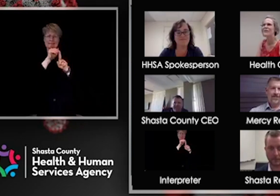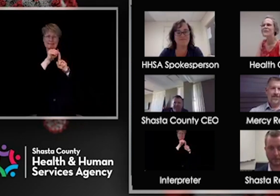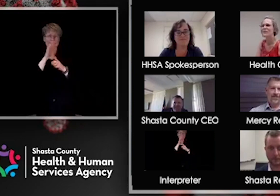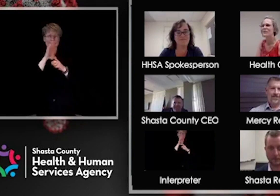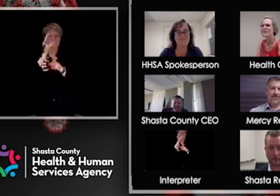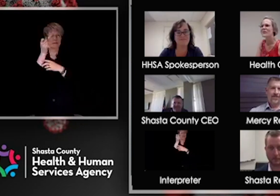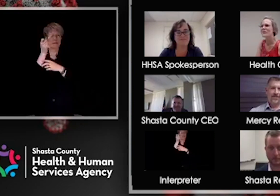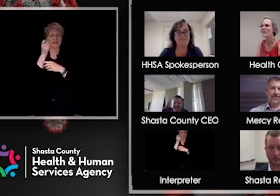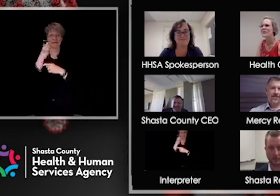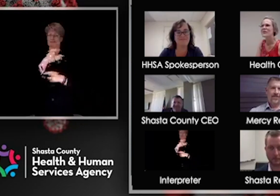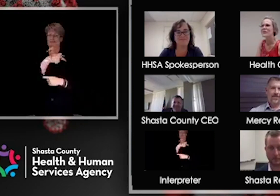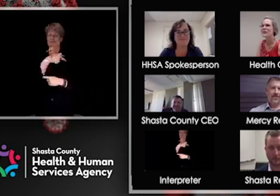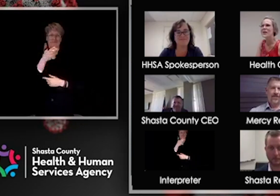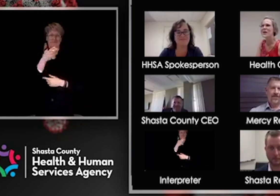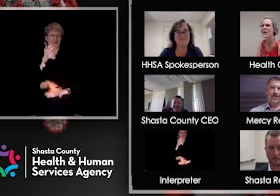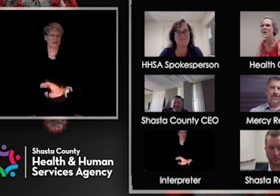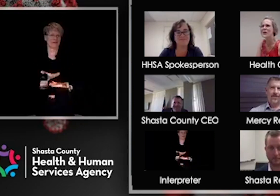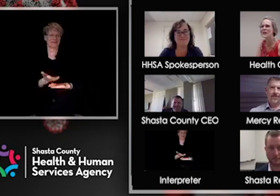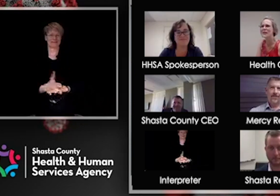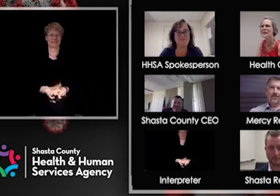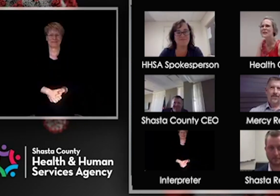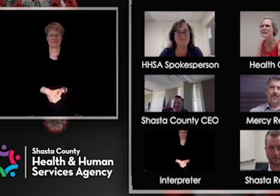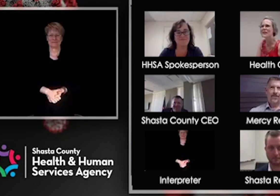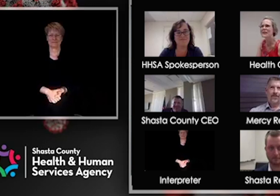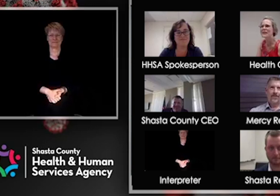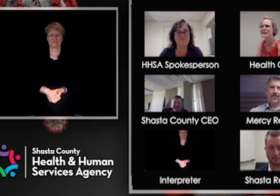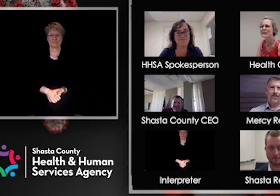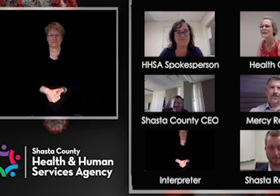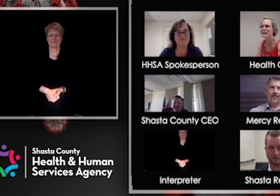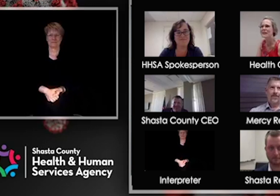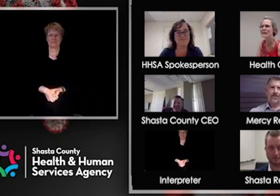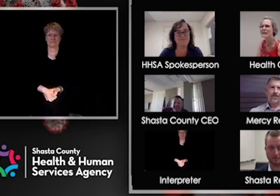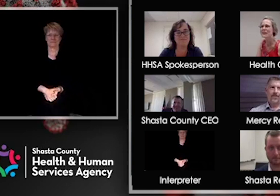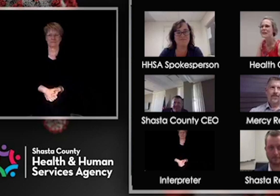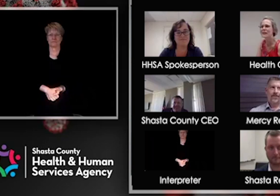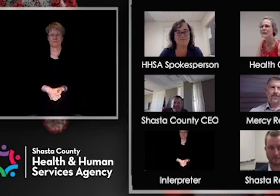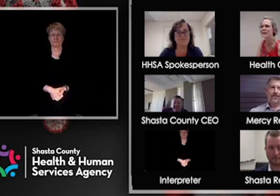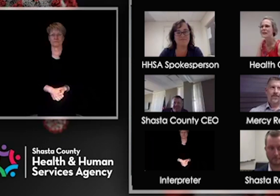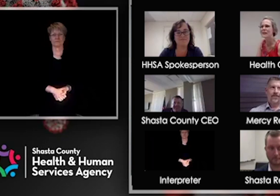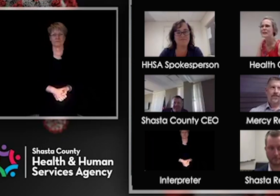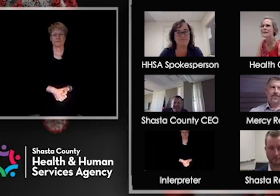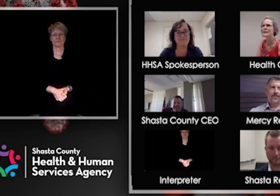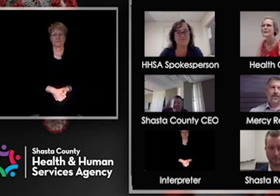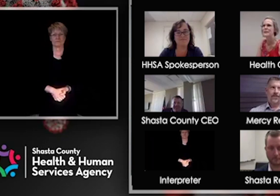there. Apparently, there’s been some, already, a couple of weekends of races at the dragstrip